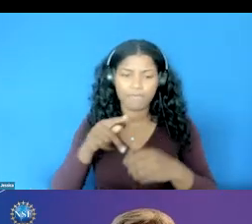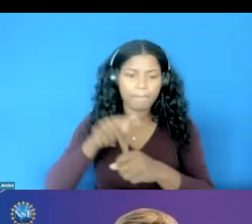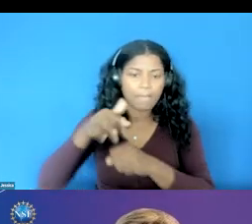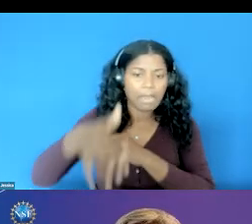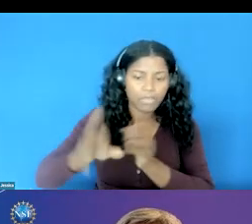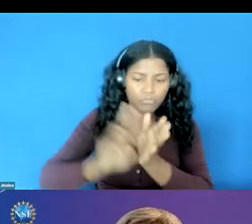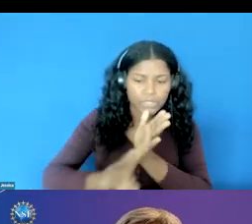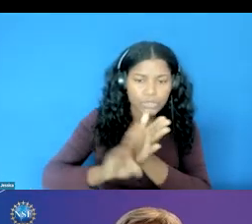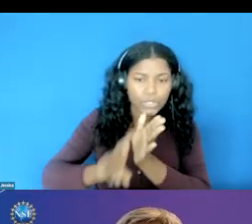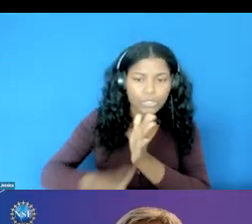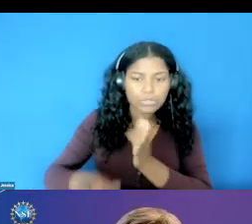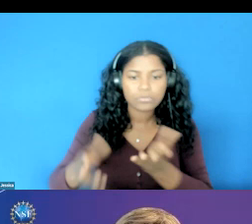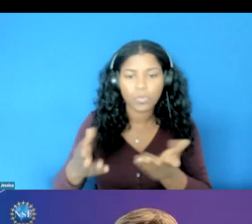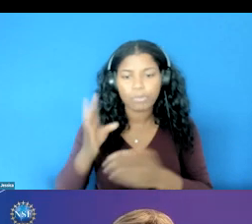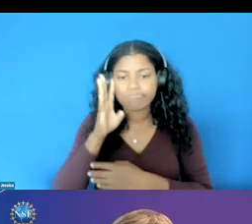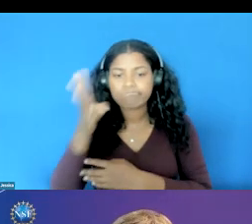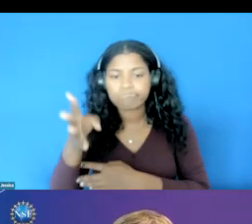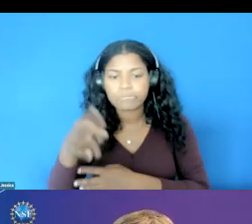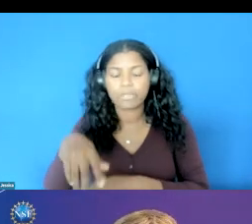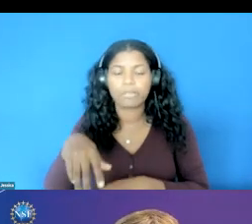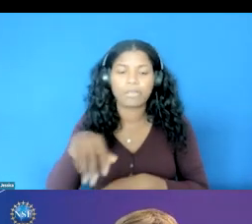or resources that advance functional plant genomics.